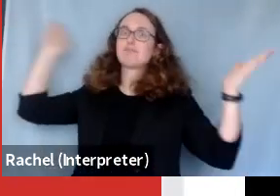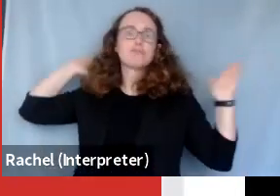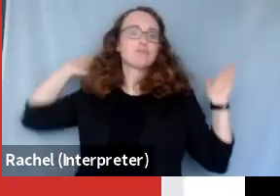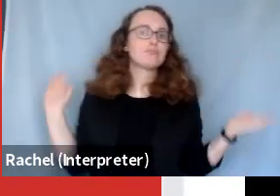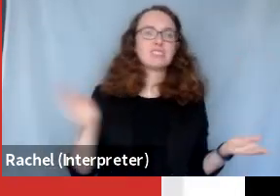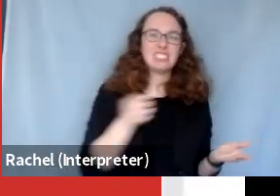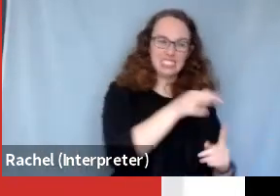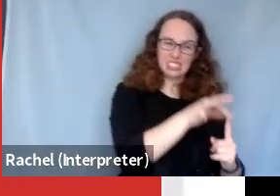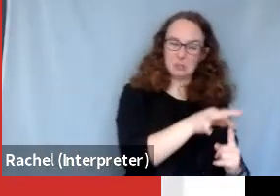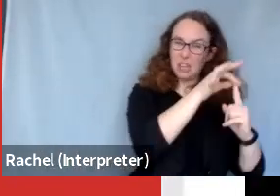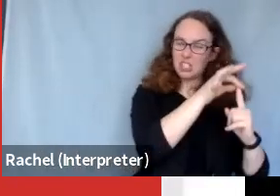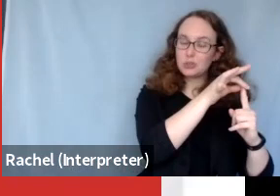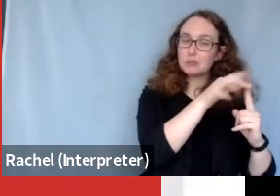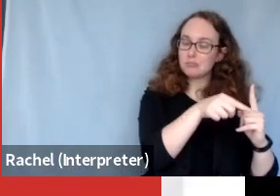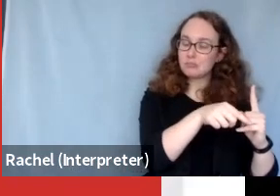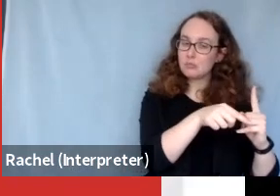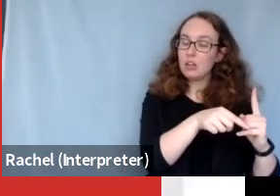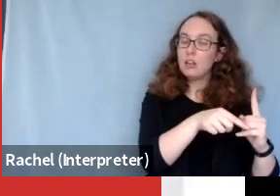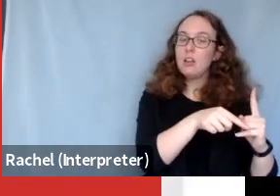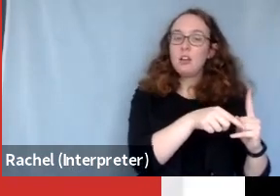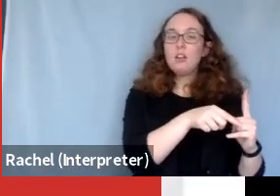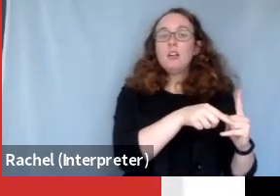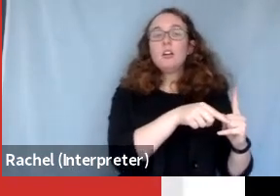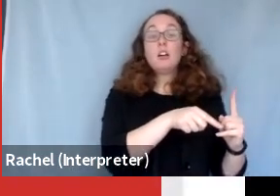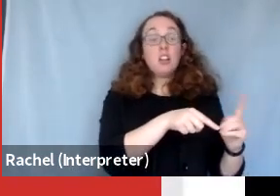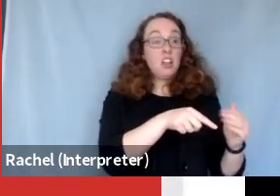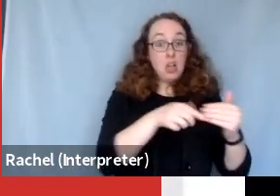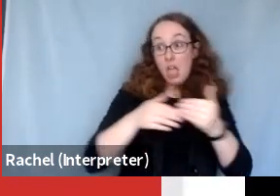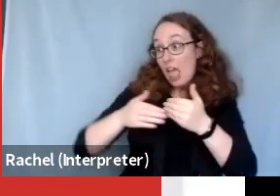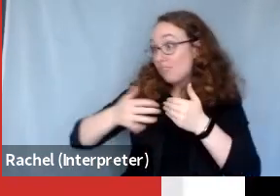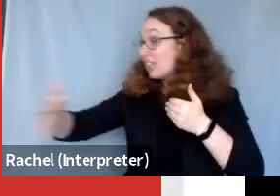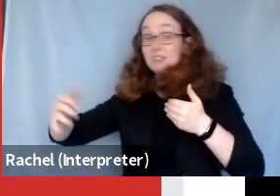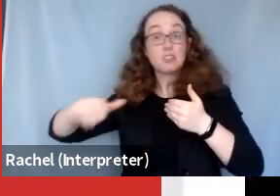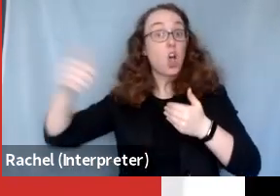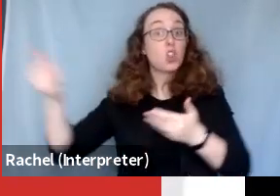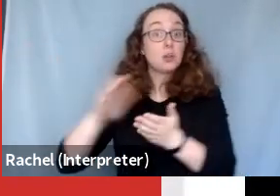that's that's one. Everything else we bring in a percentage